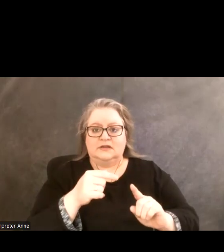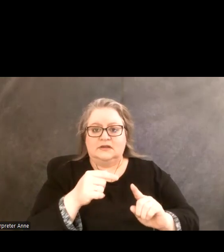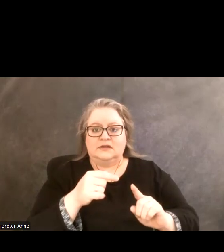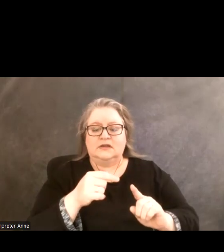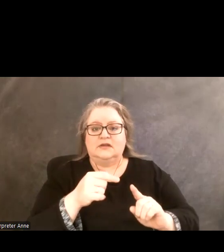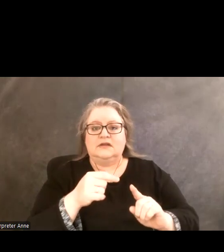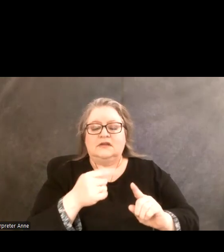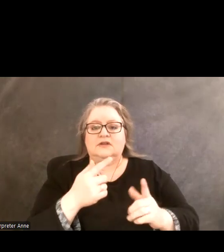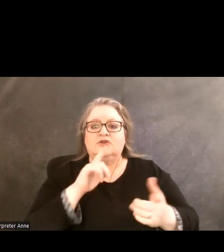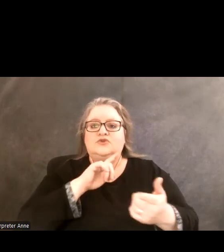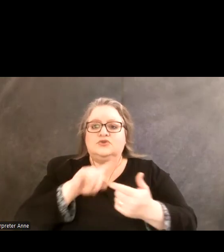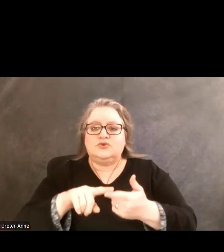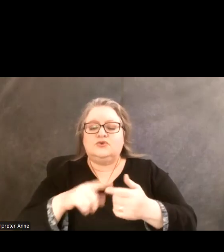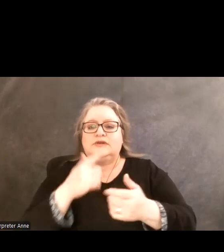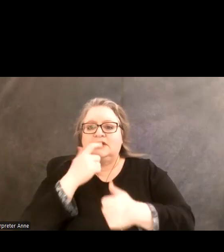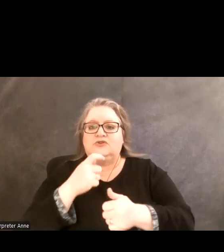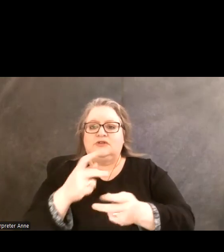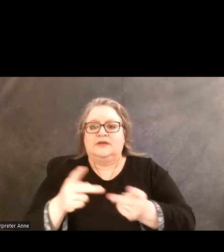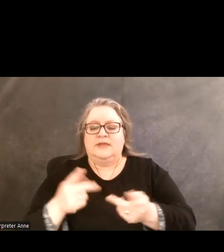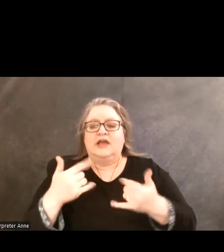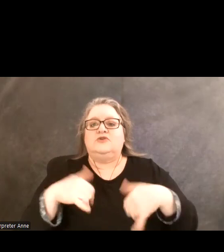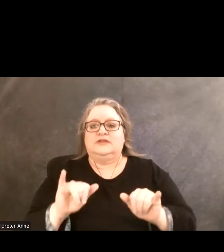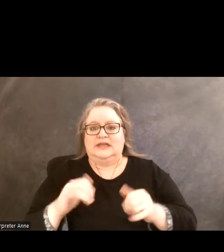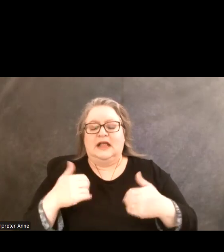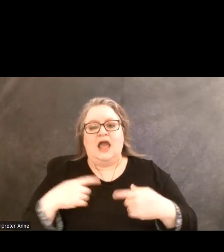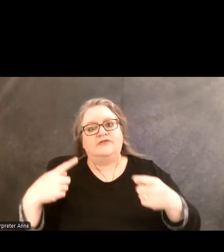places where you still end up with clashes and conundrums and